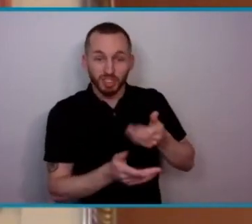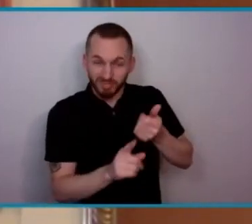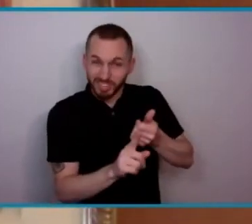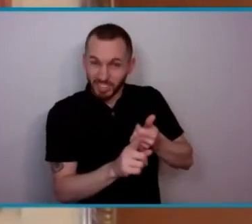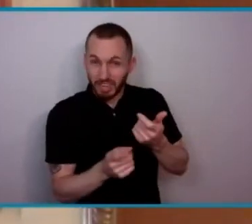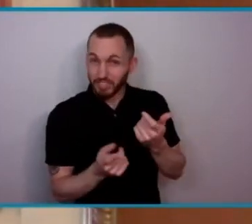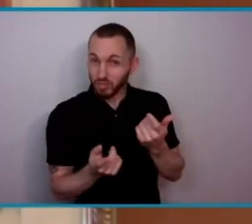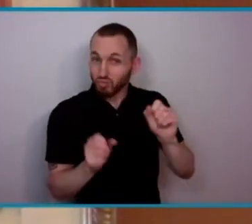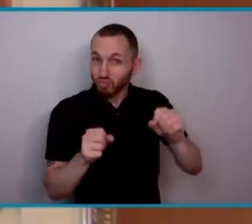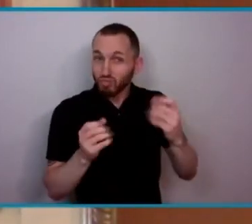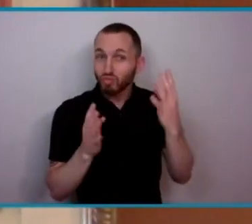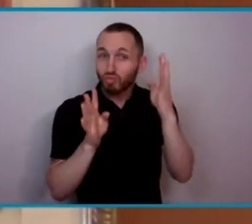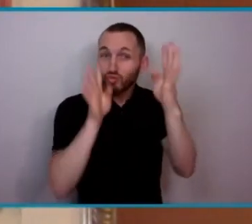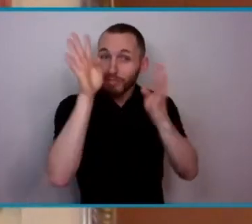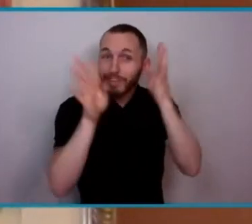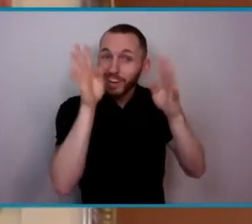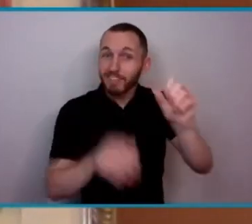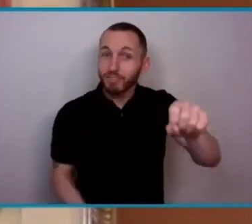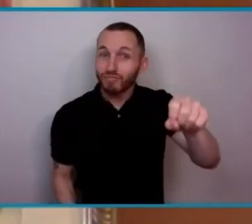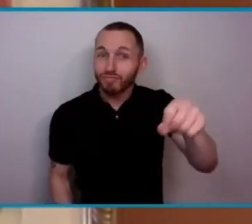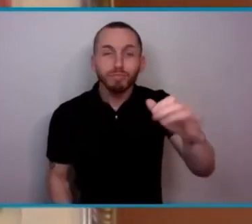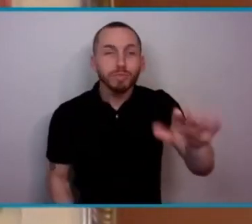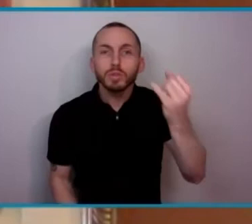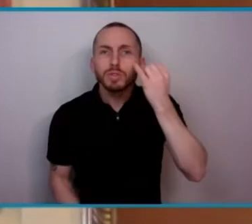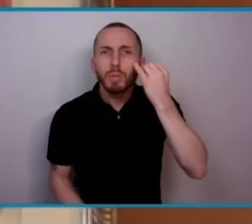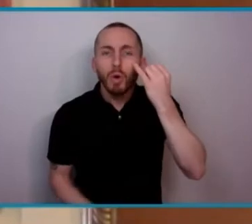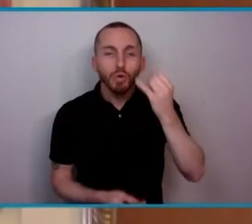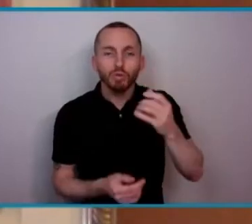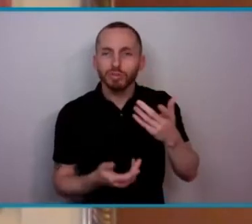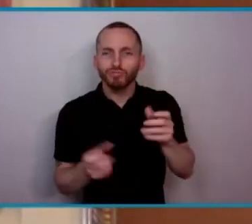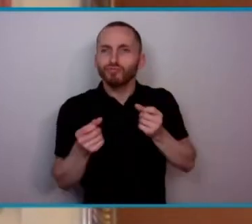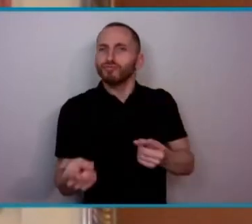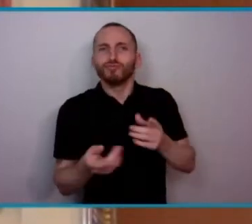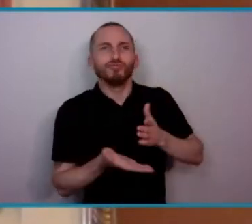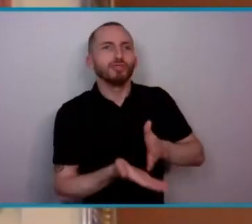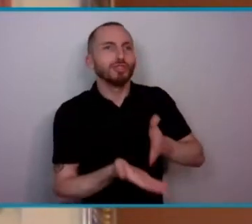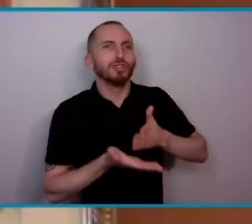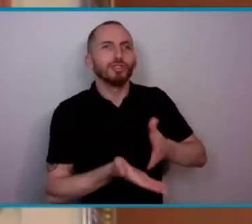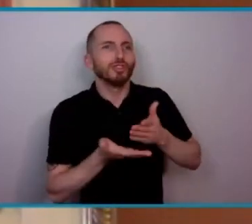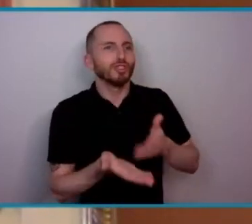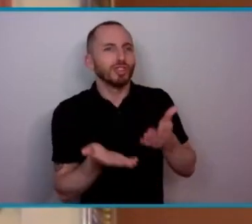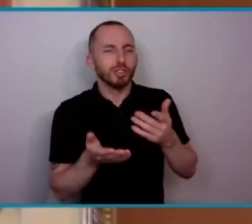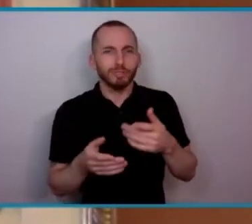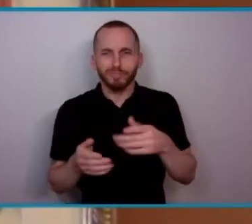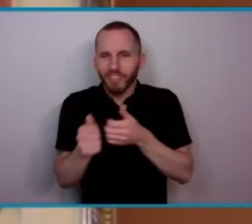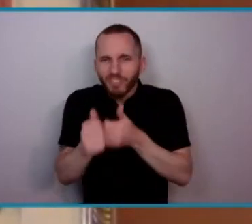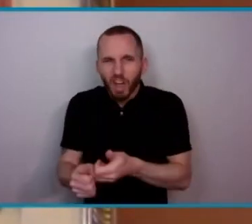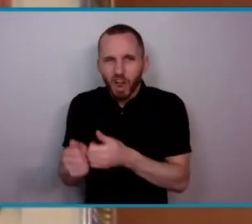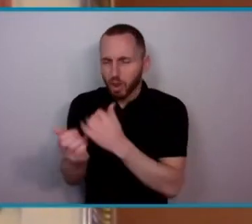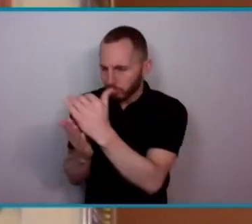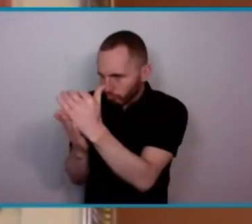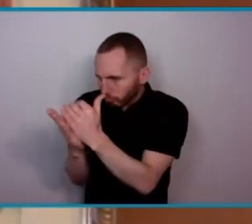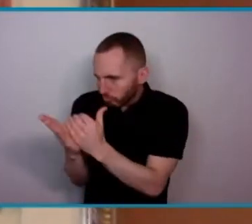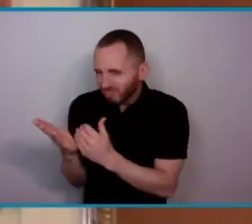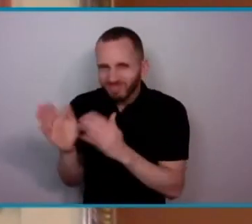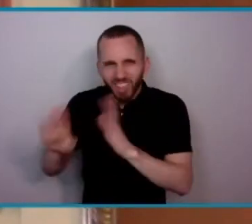if you cook freestyle and you know don't really bother with recipes very much, is something